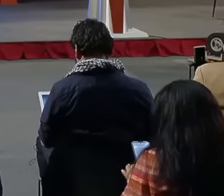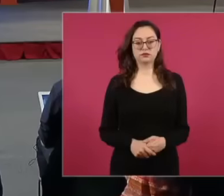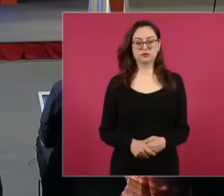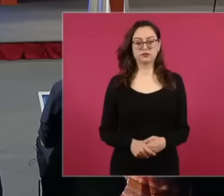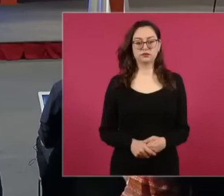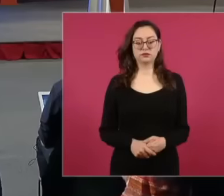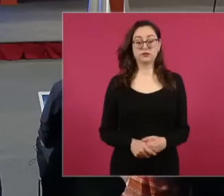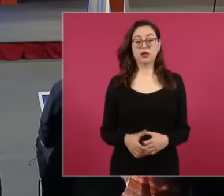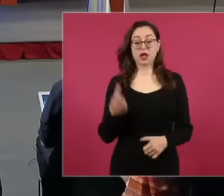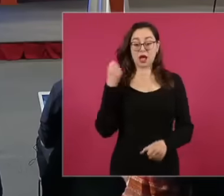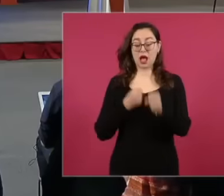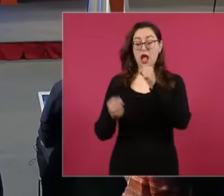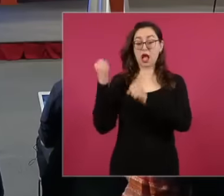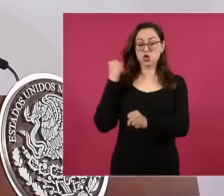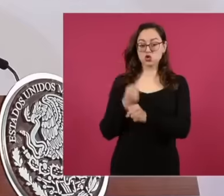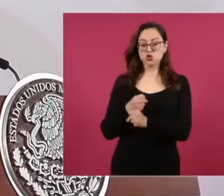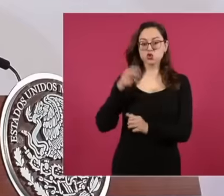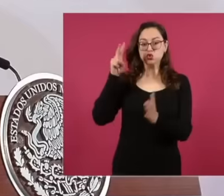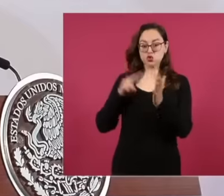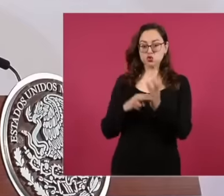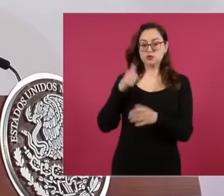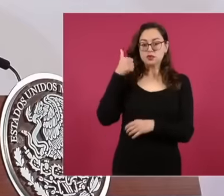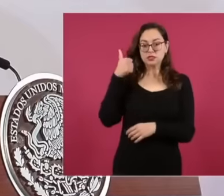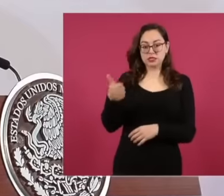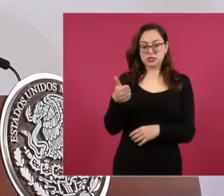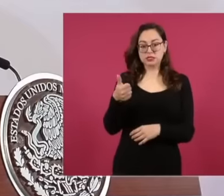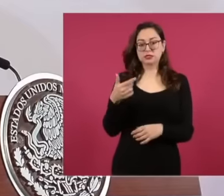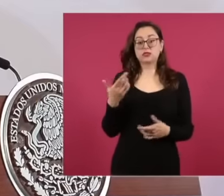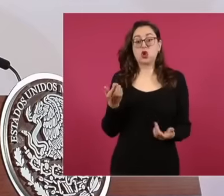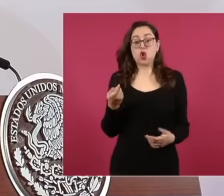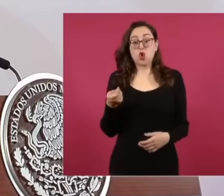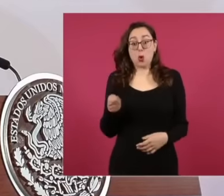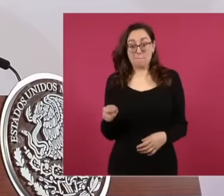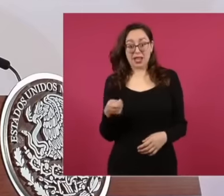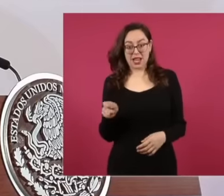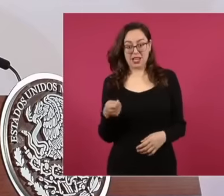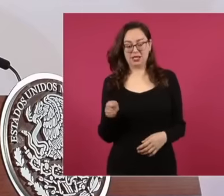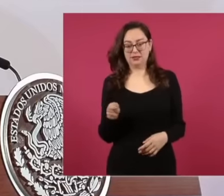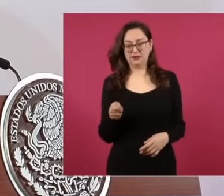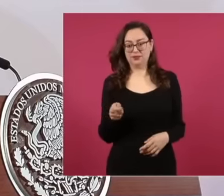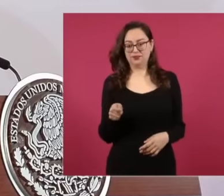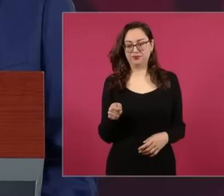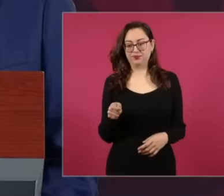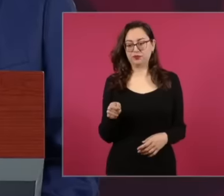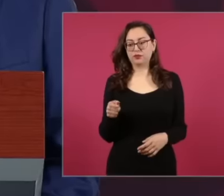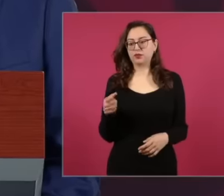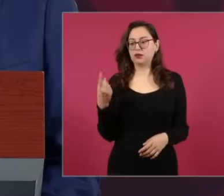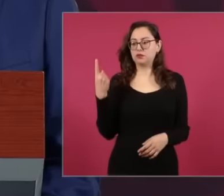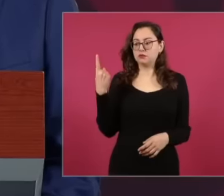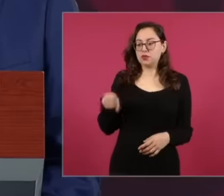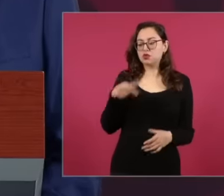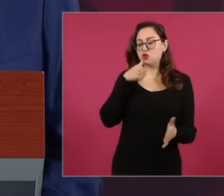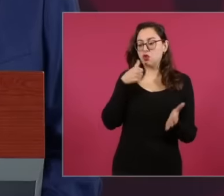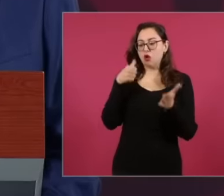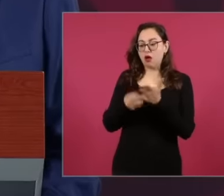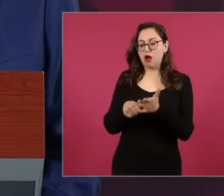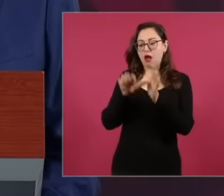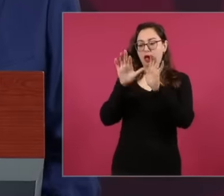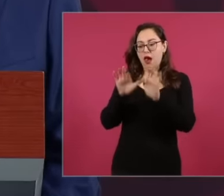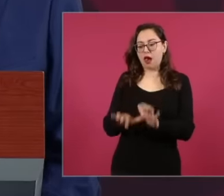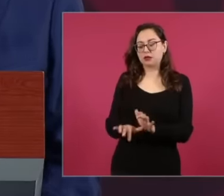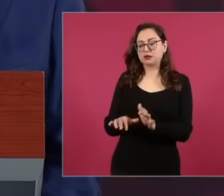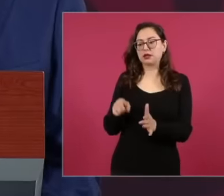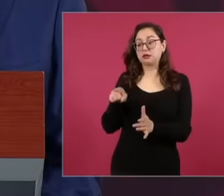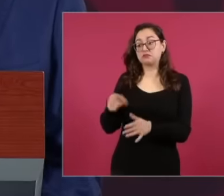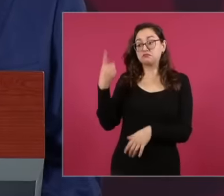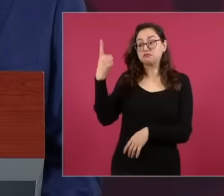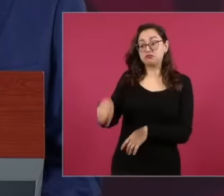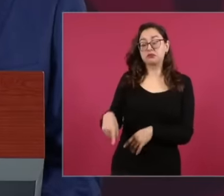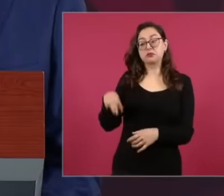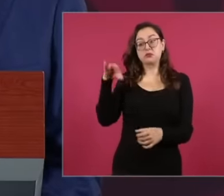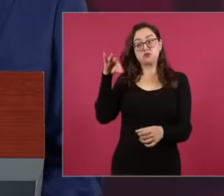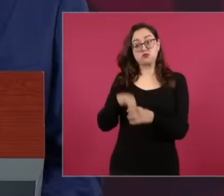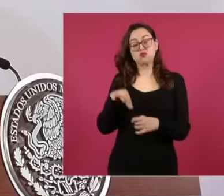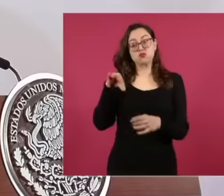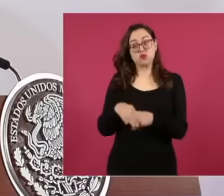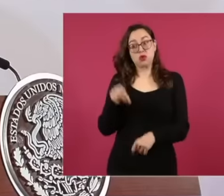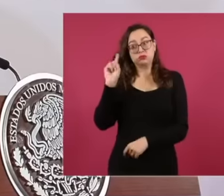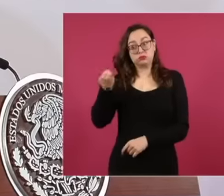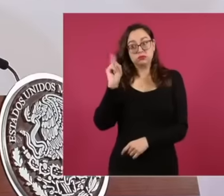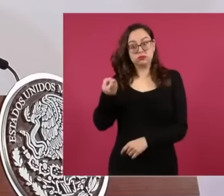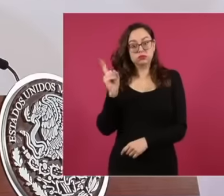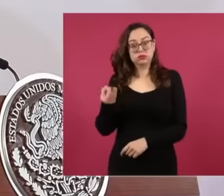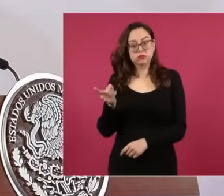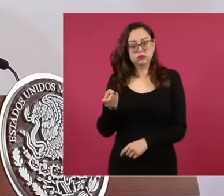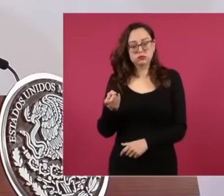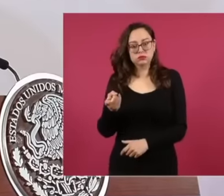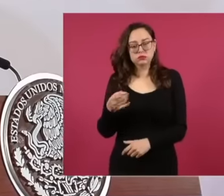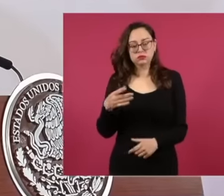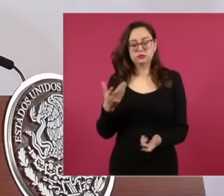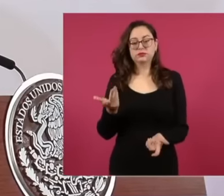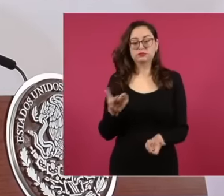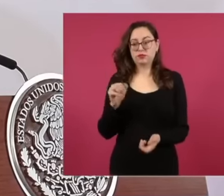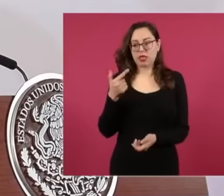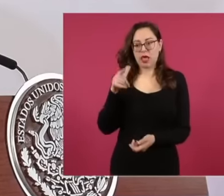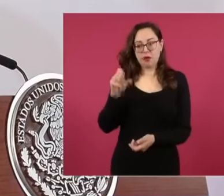if I asked them like that about Sochi, but at the time of the Bora, well, the vote is free of secrecy and they